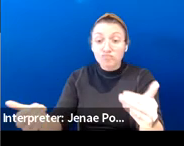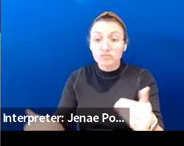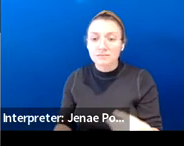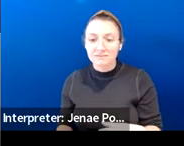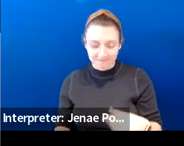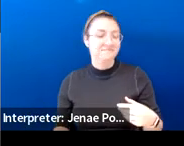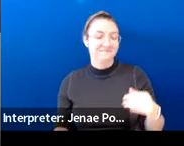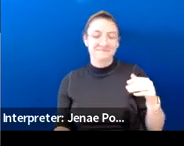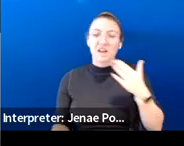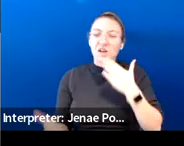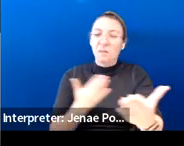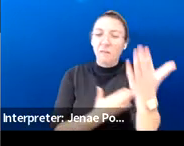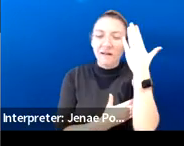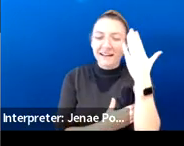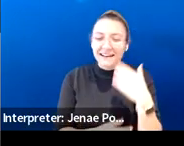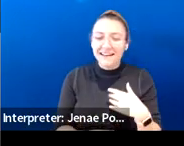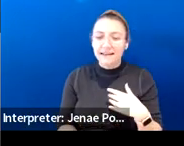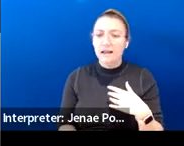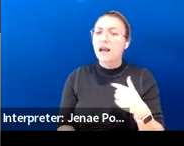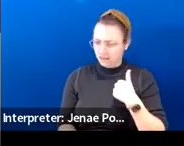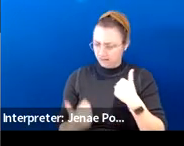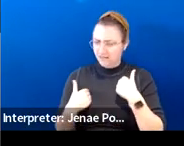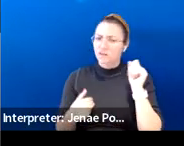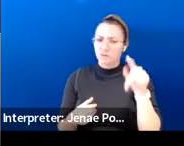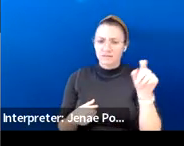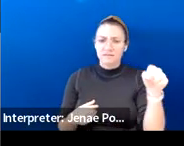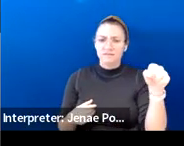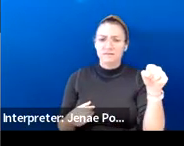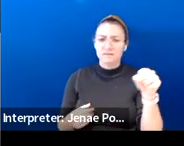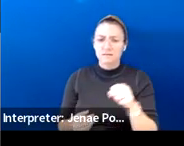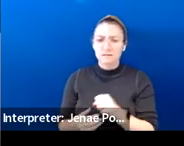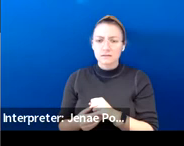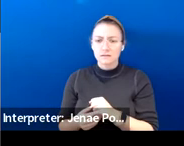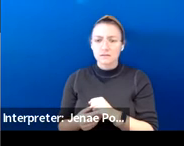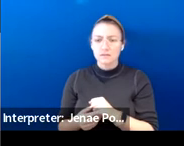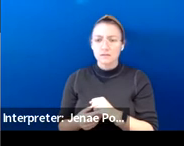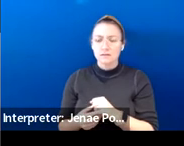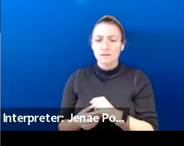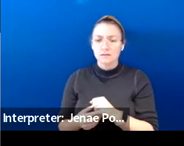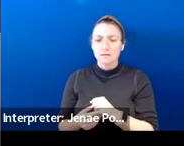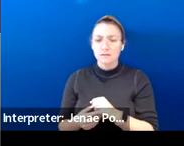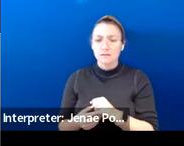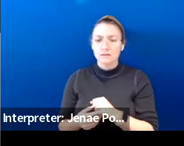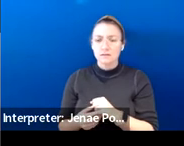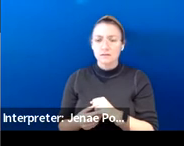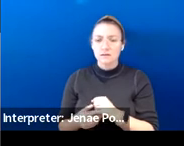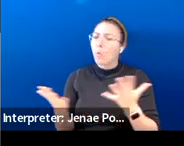Good morning. Yes, I do have a question. So what is your time line of response